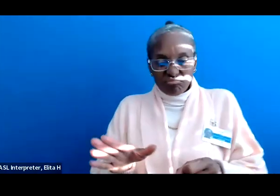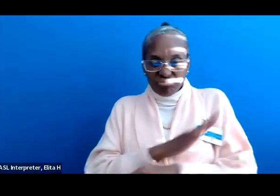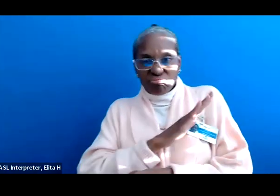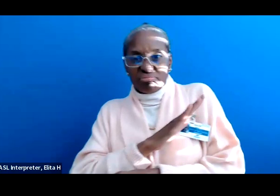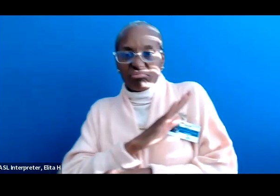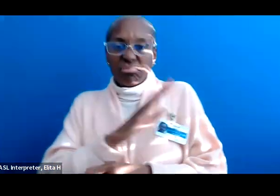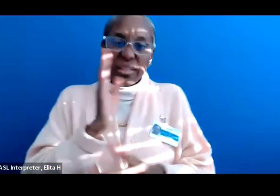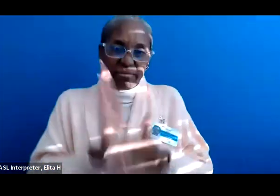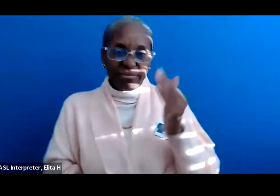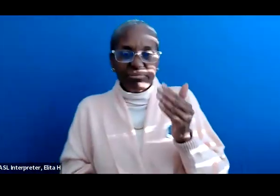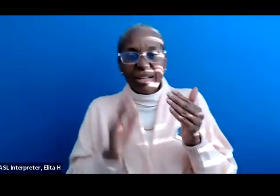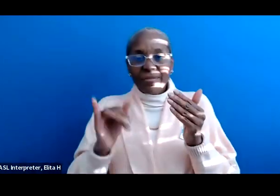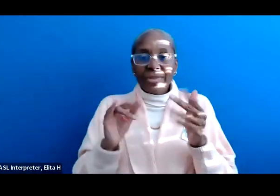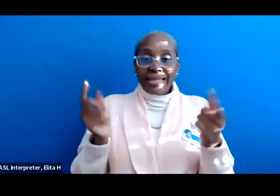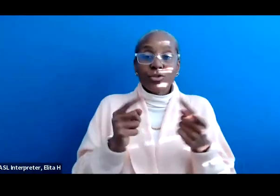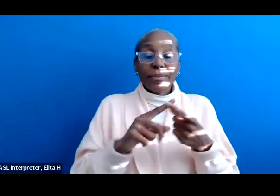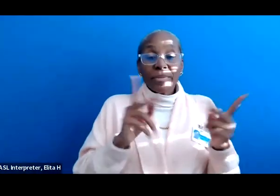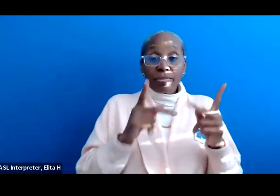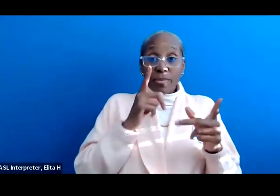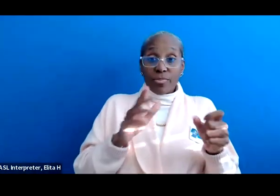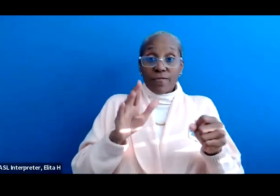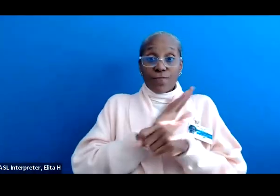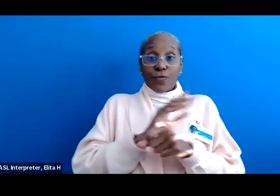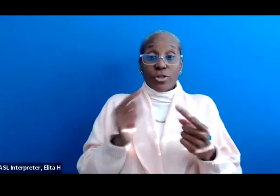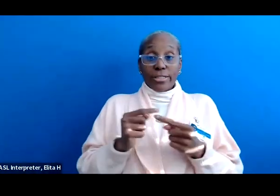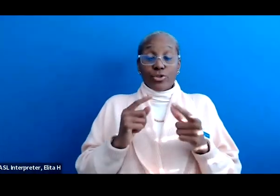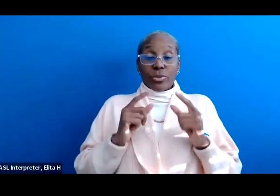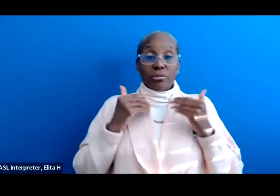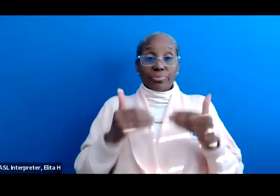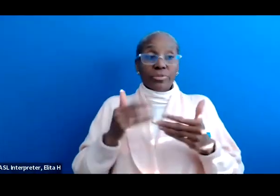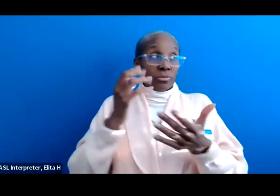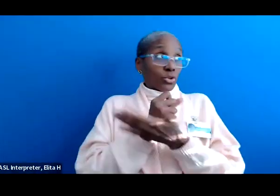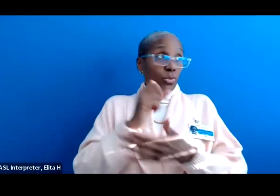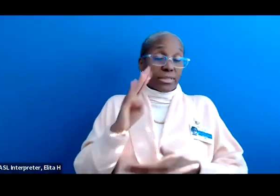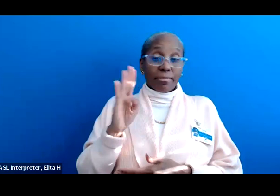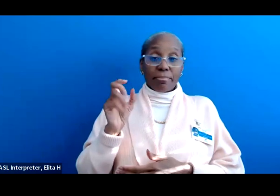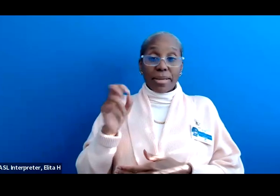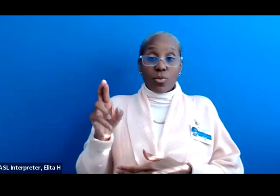and people who have complete injuries usually go on the bowel and bladder program no matter what.